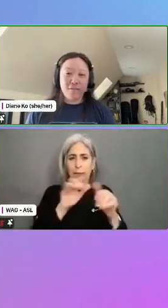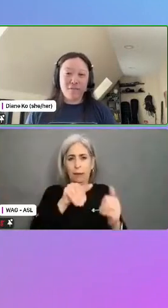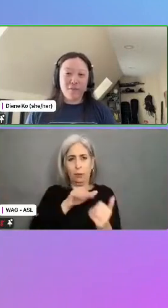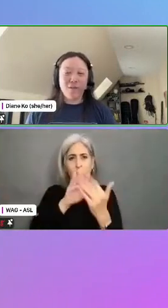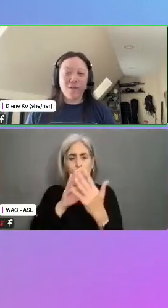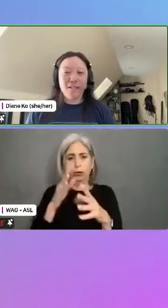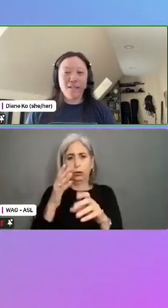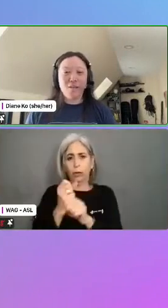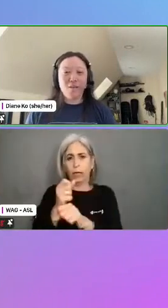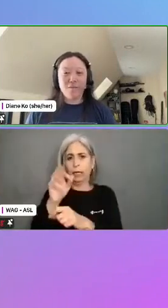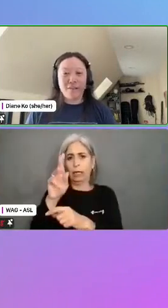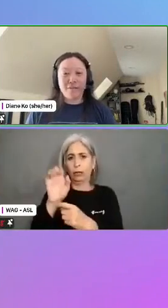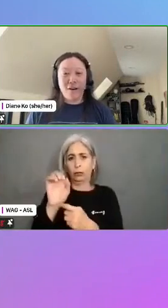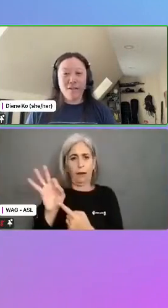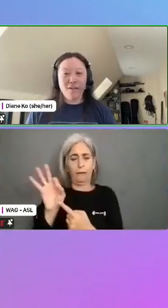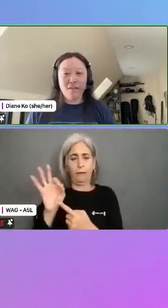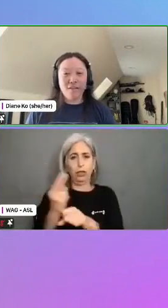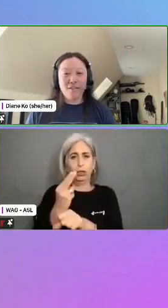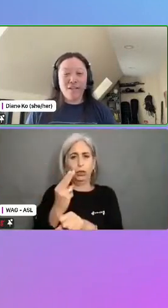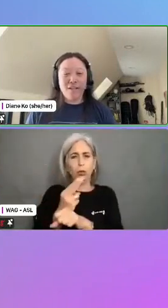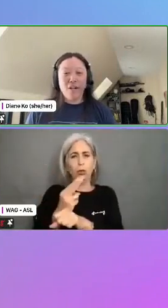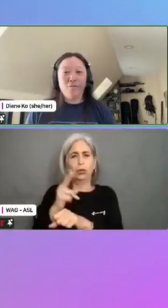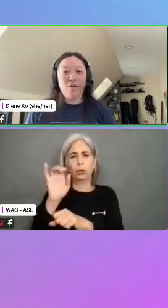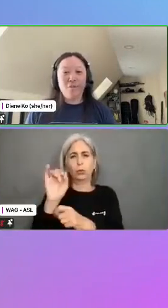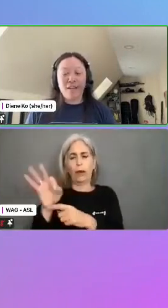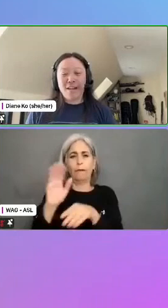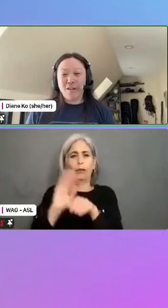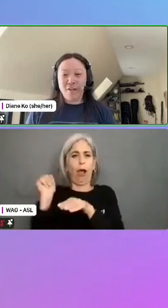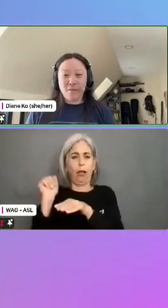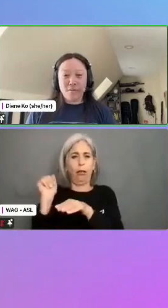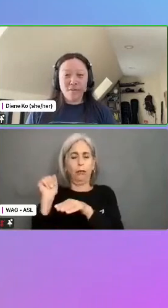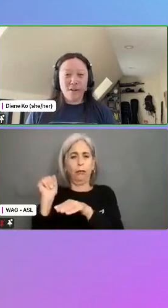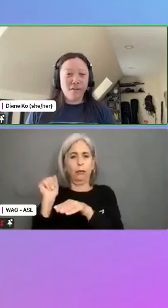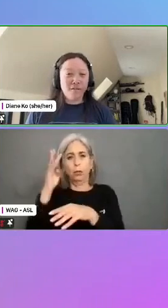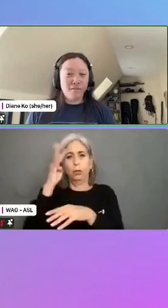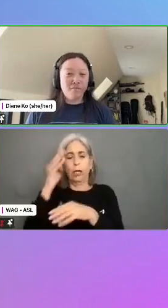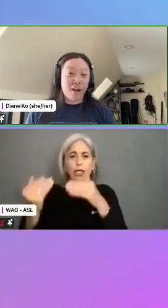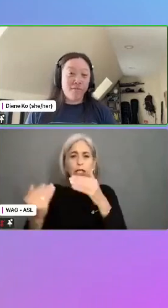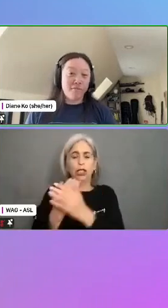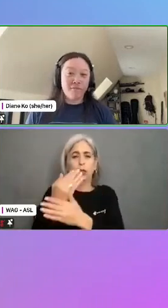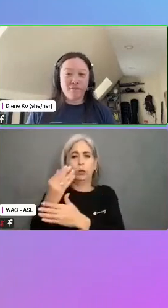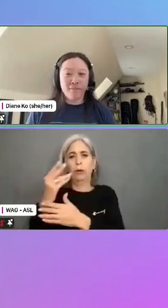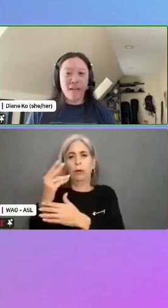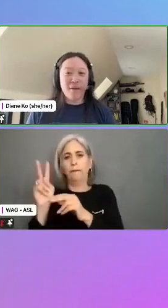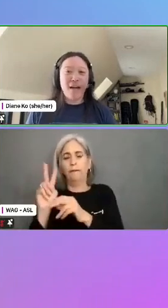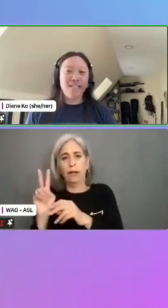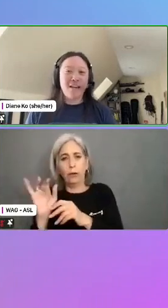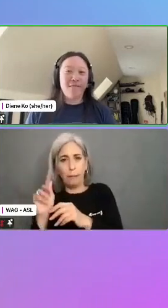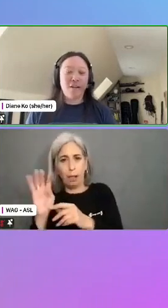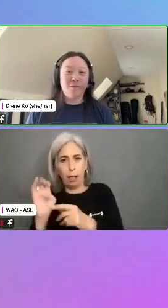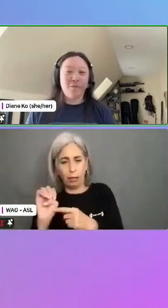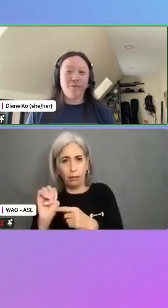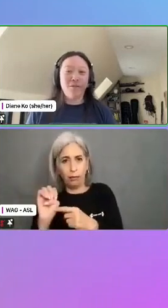abstracted away with their input fill component. This brings us to our first difficulty,